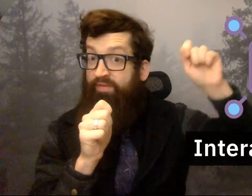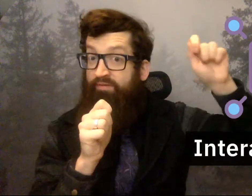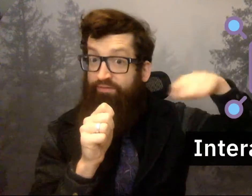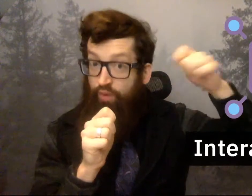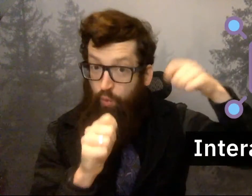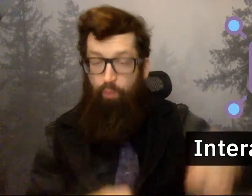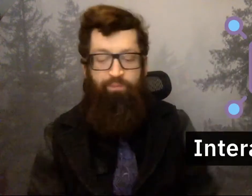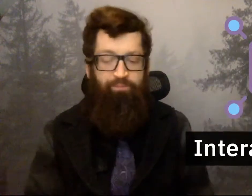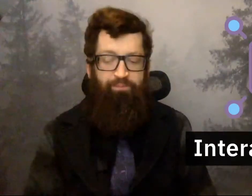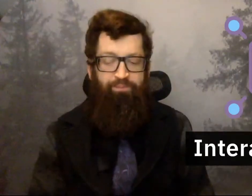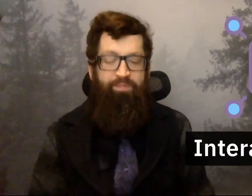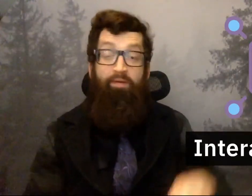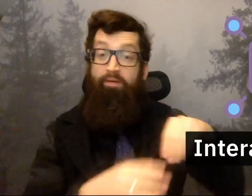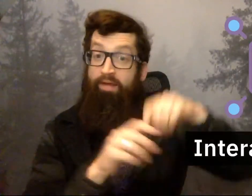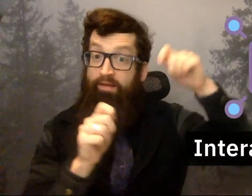Let's begin with video.